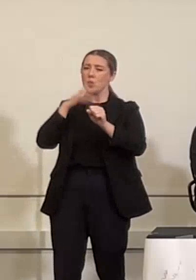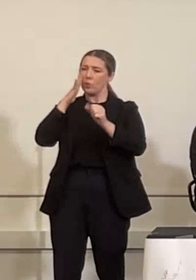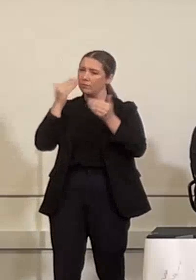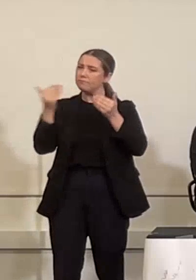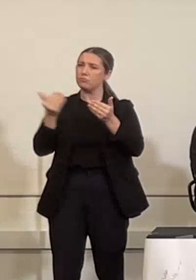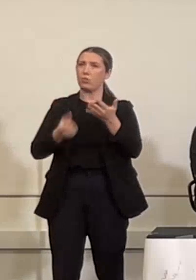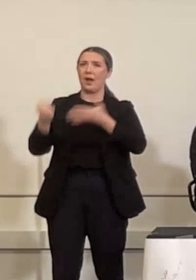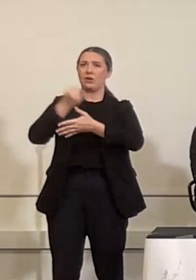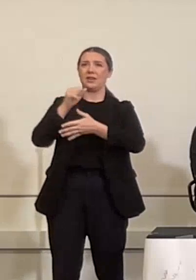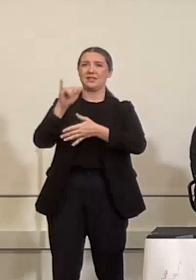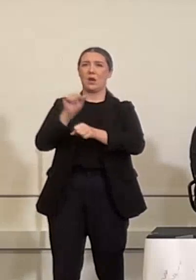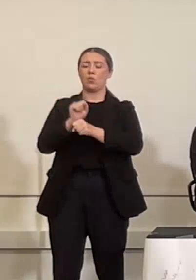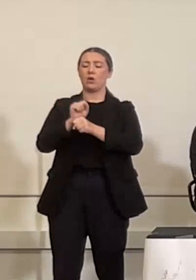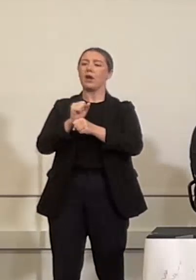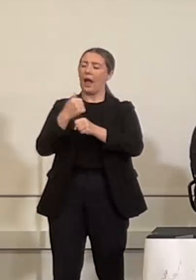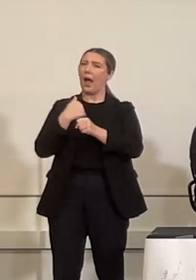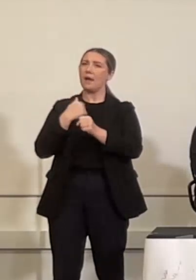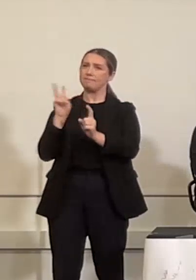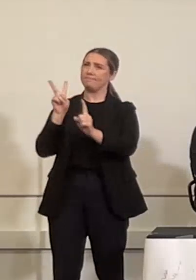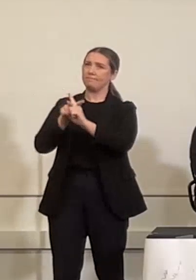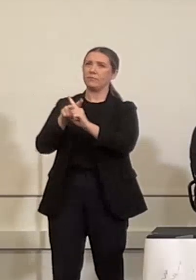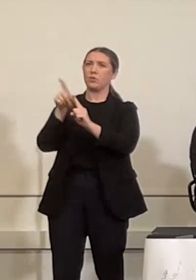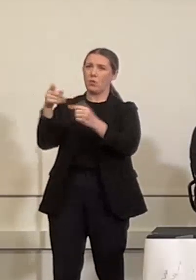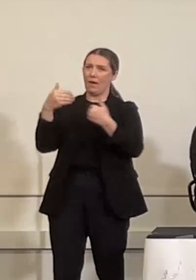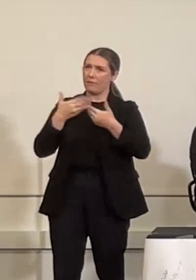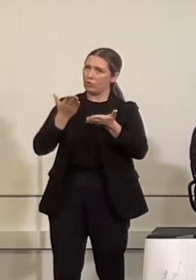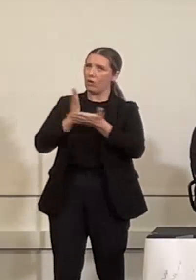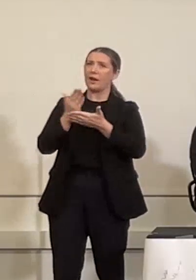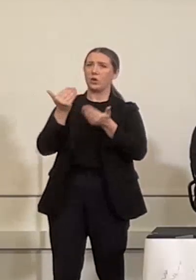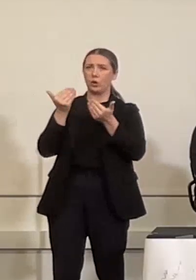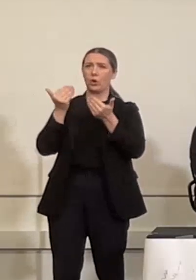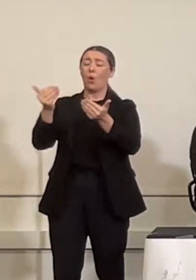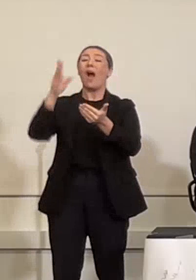I give you the right to go do that work and I know that that's going to take us away from other things.